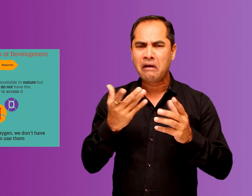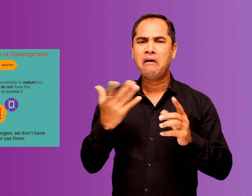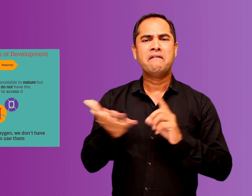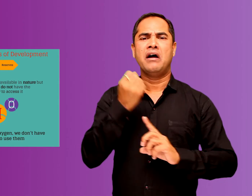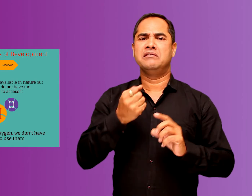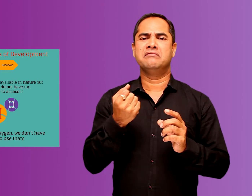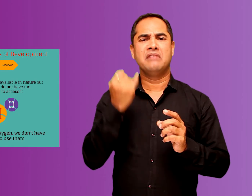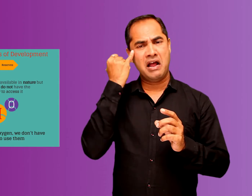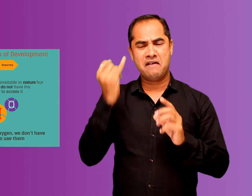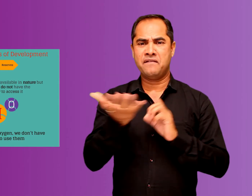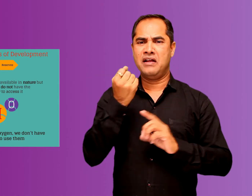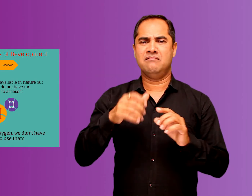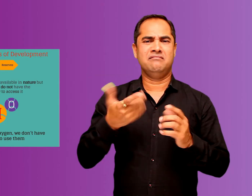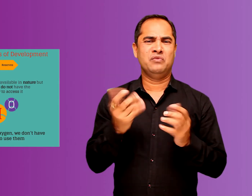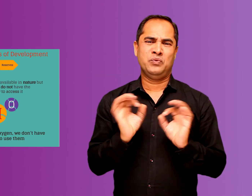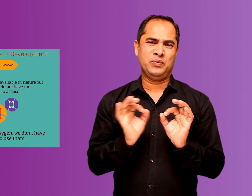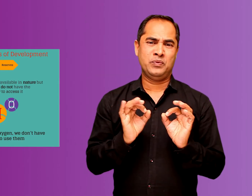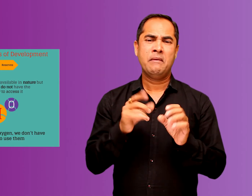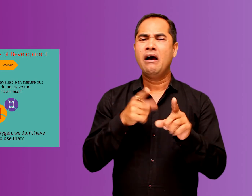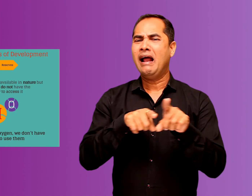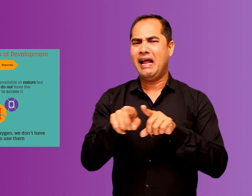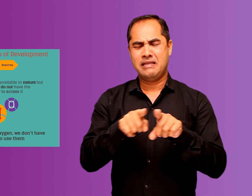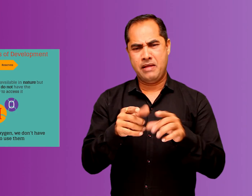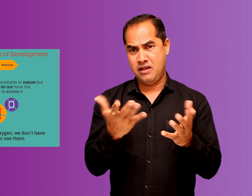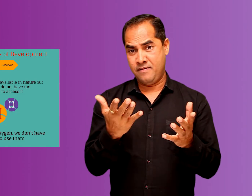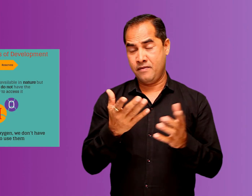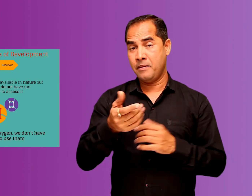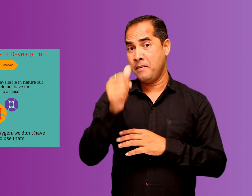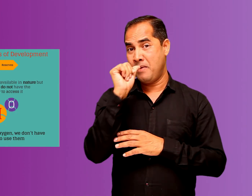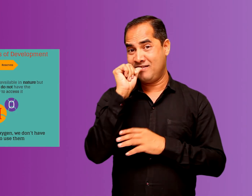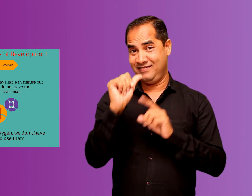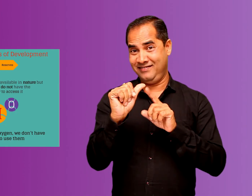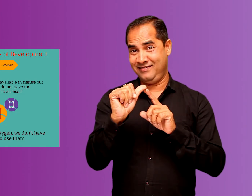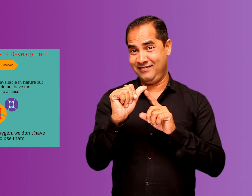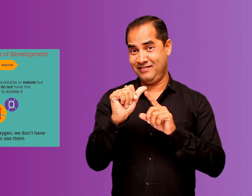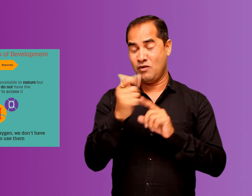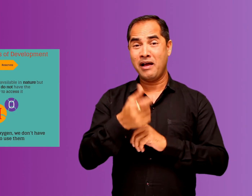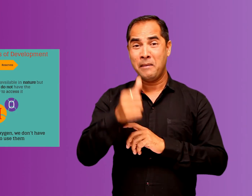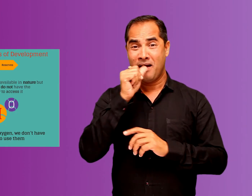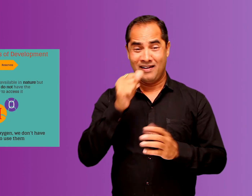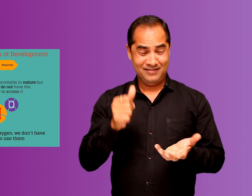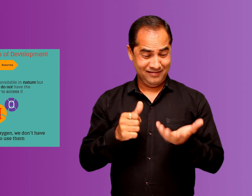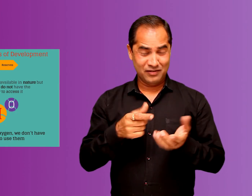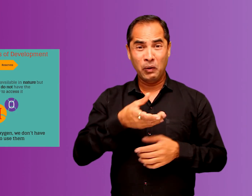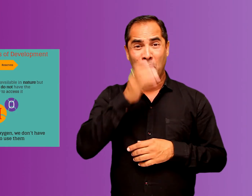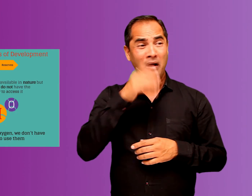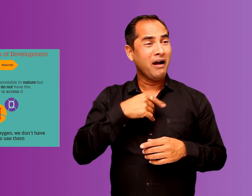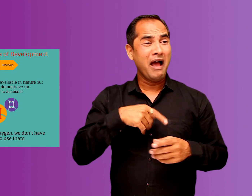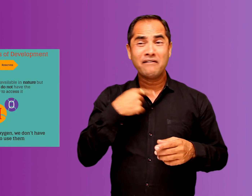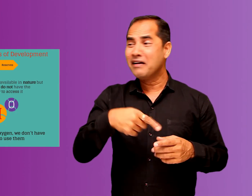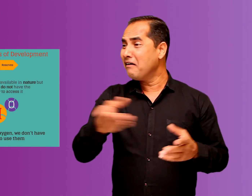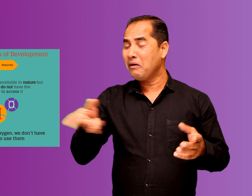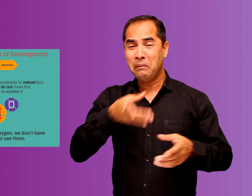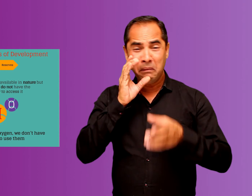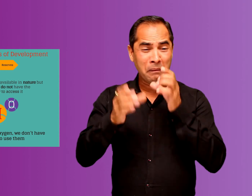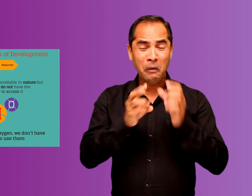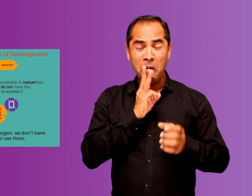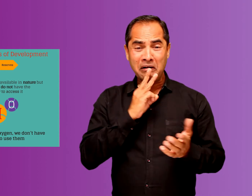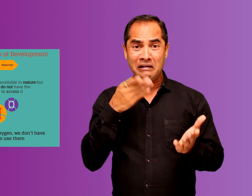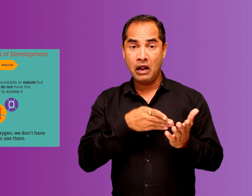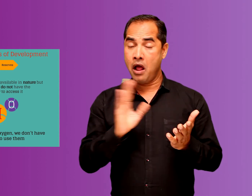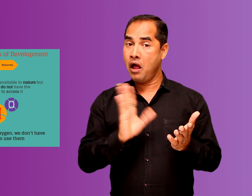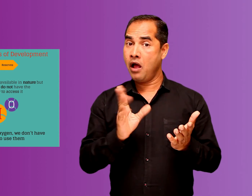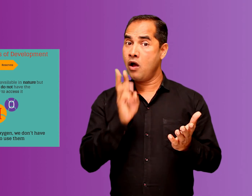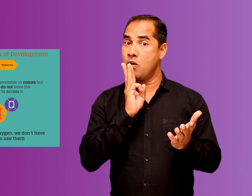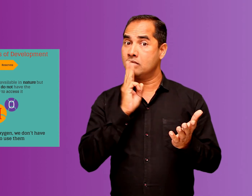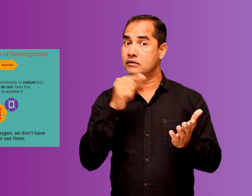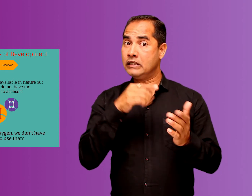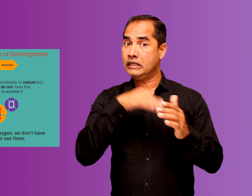due to lack of technology for example water is a compound that we use every